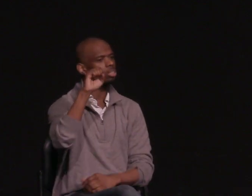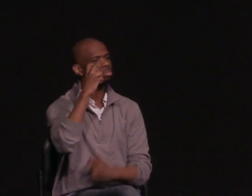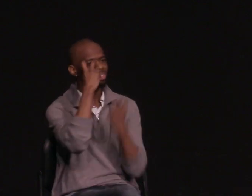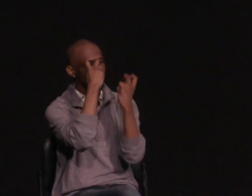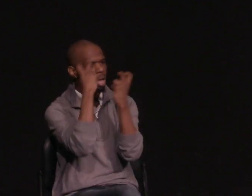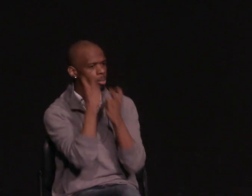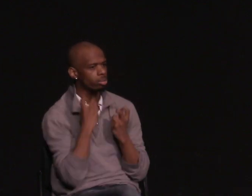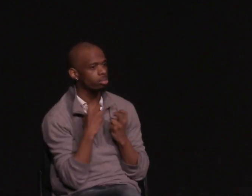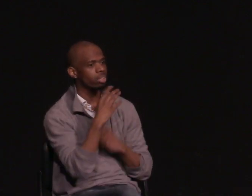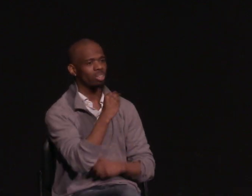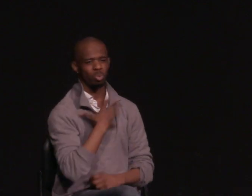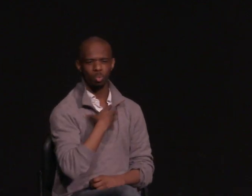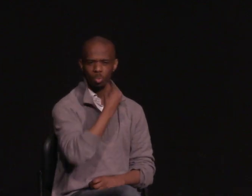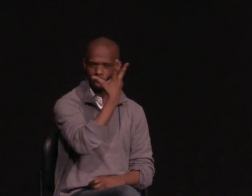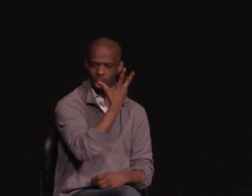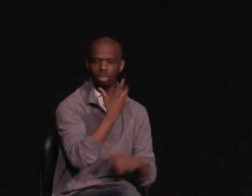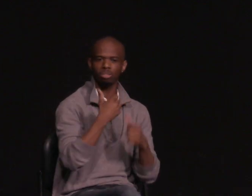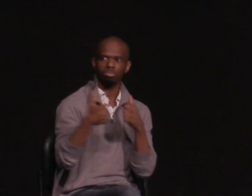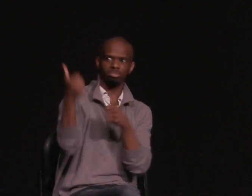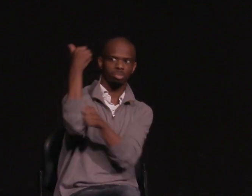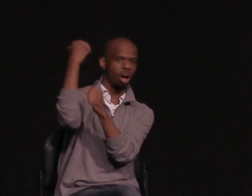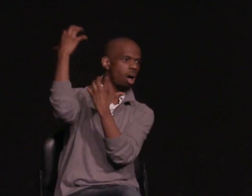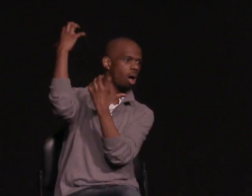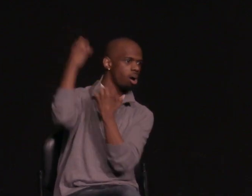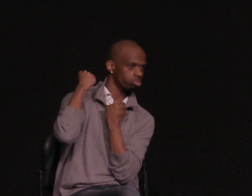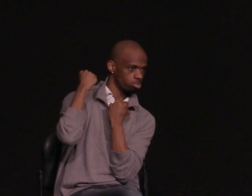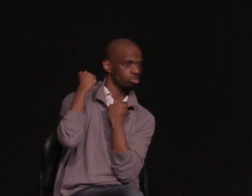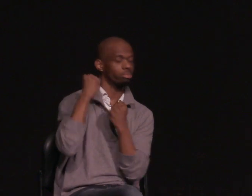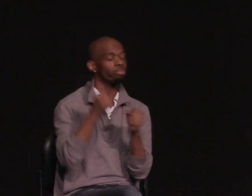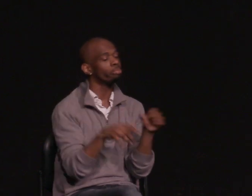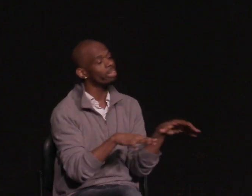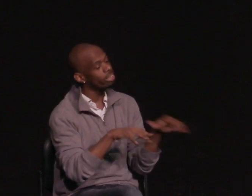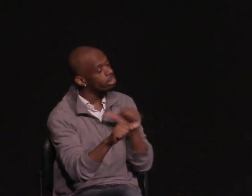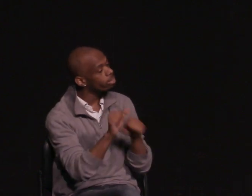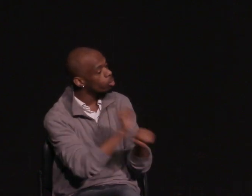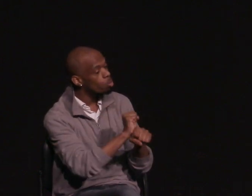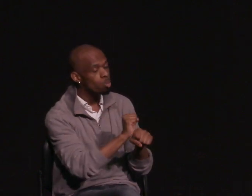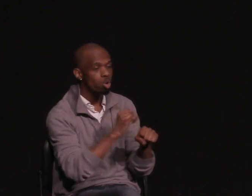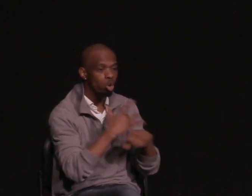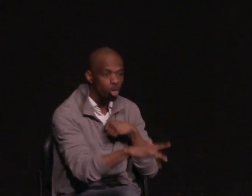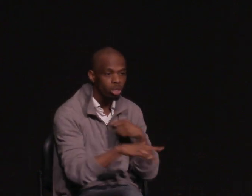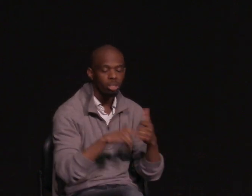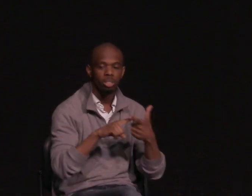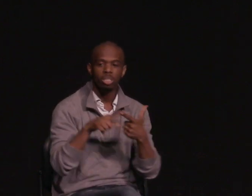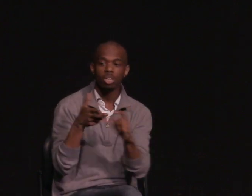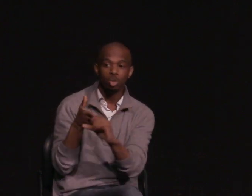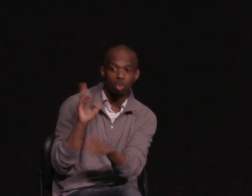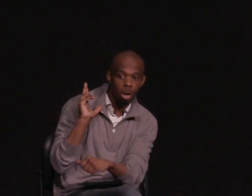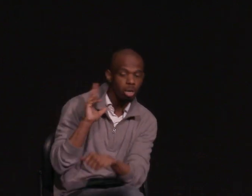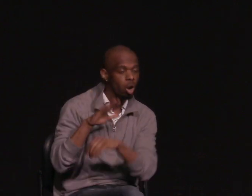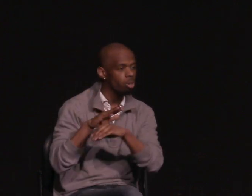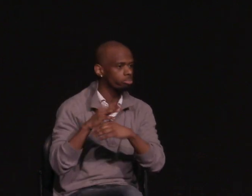slowdowns, theft, leaving work early, quitting on the spot. While the food justice movement engages in organized forms of